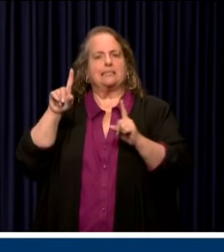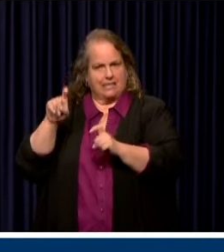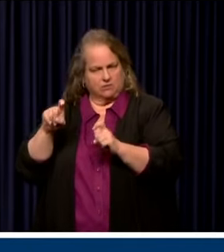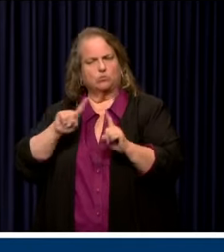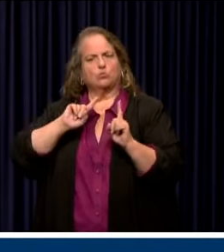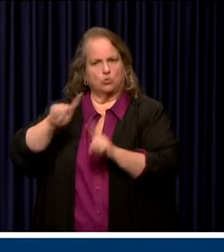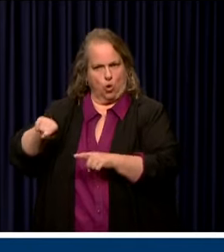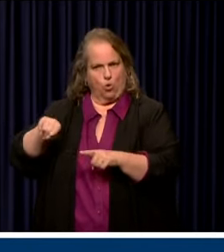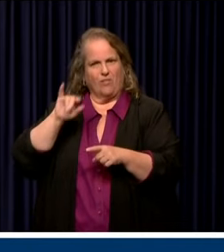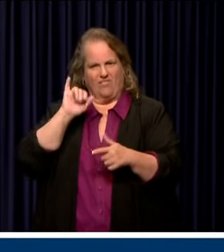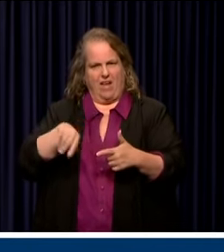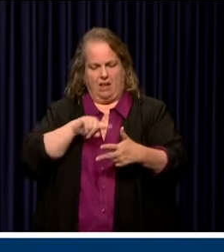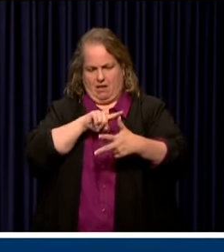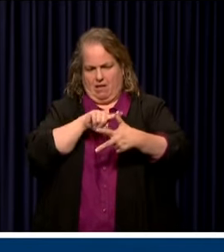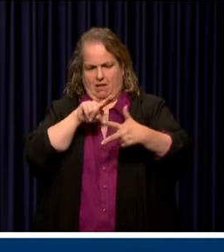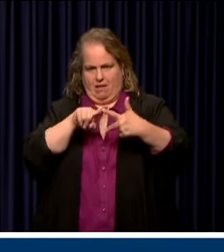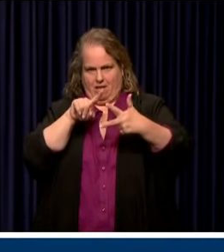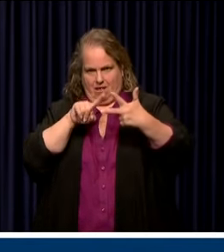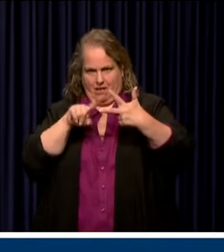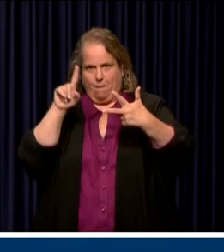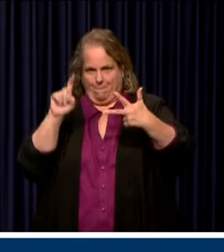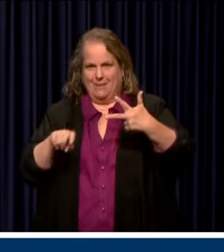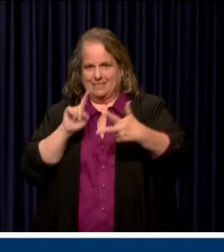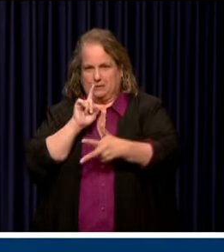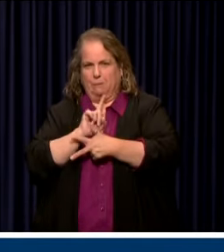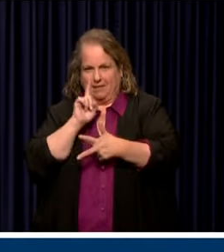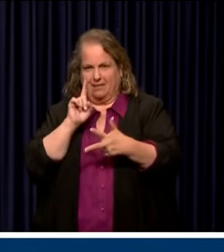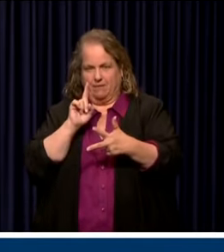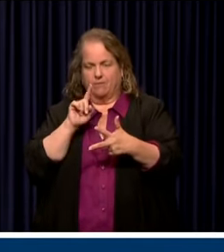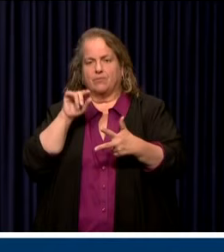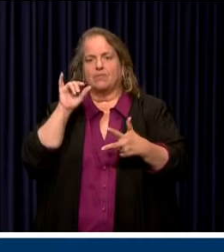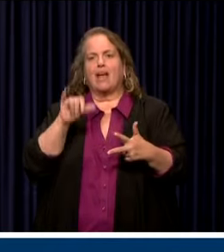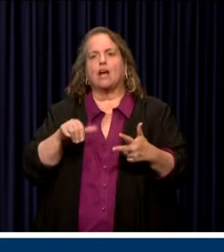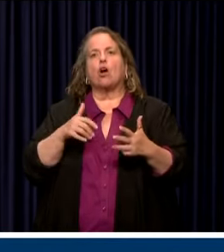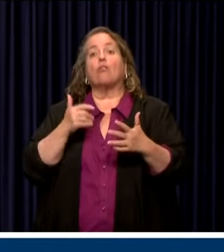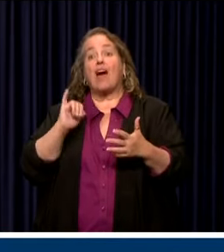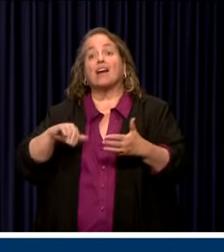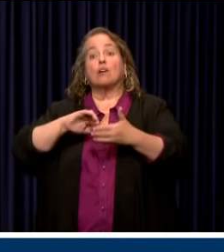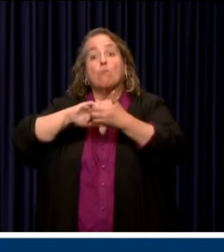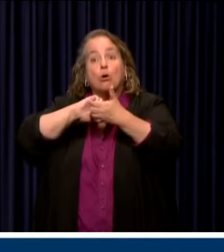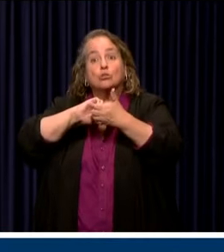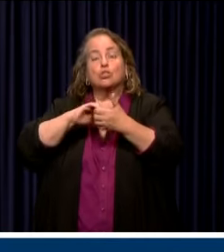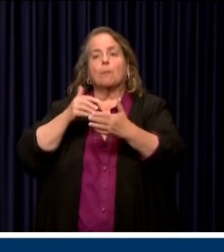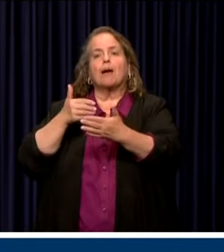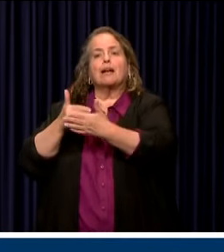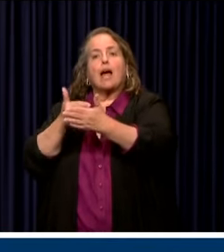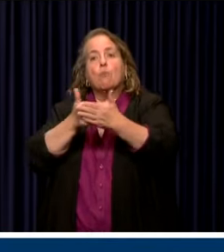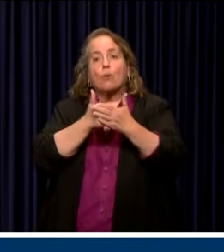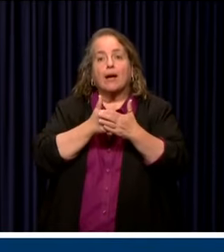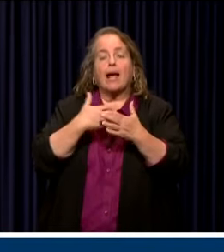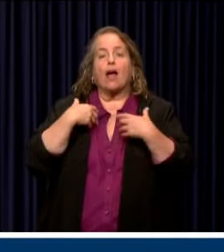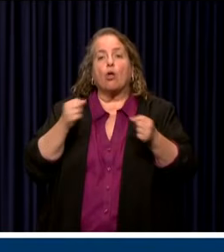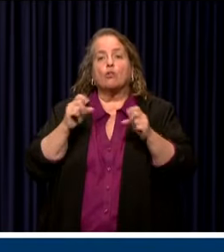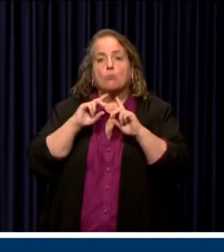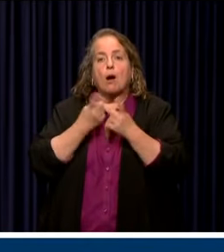SO JUST IN THE LAST WEEK, MORE